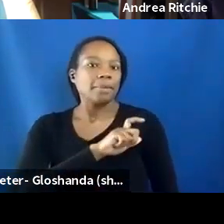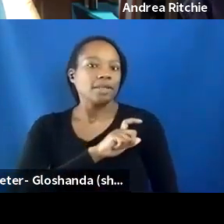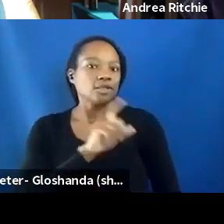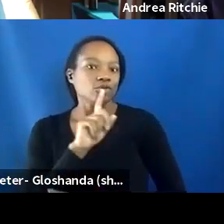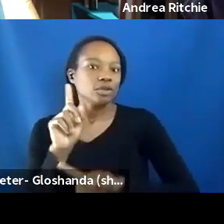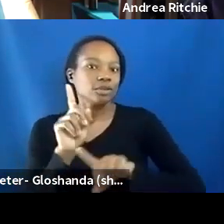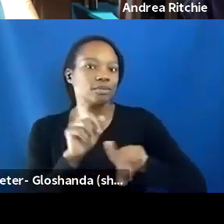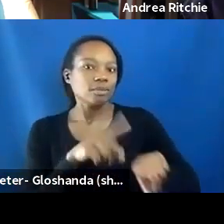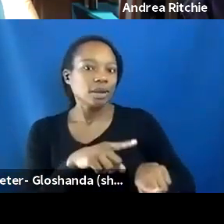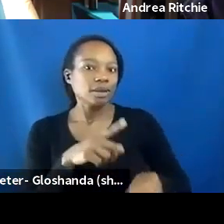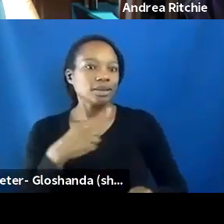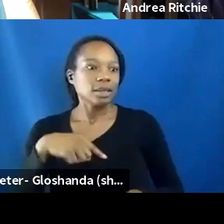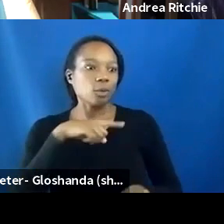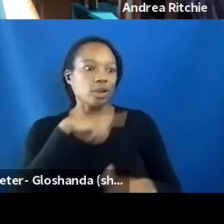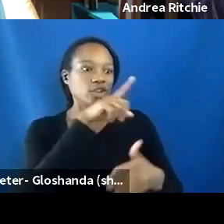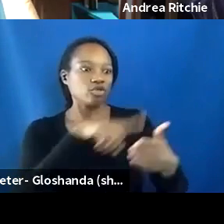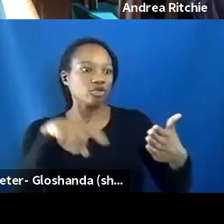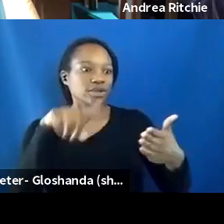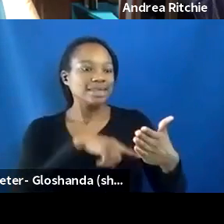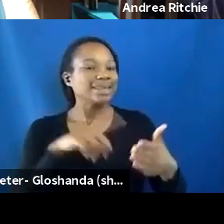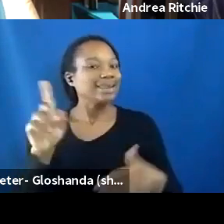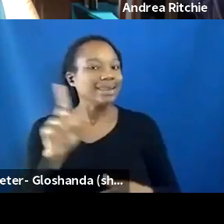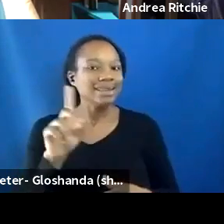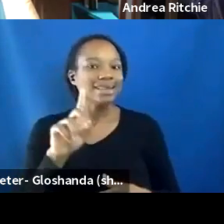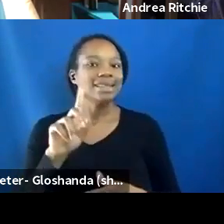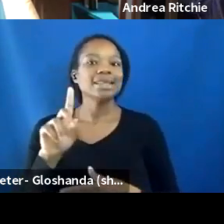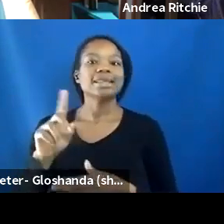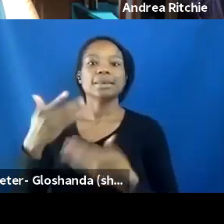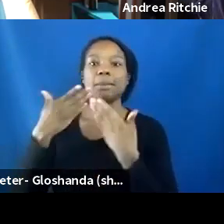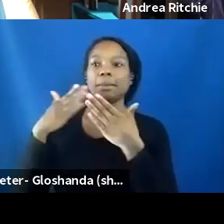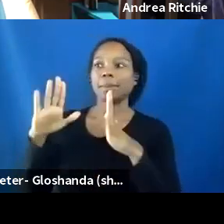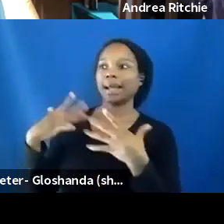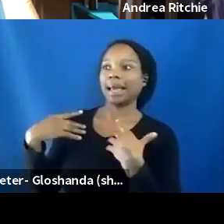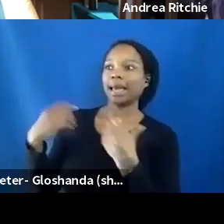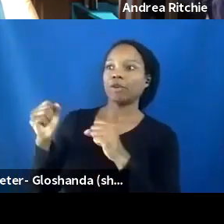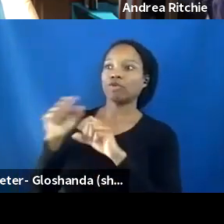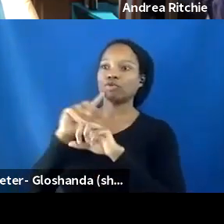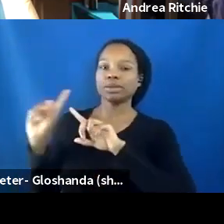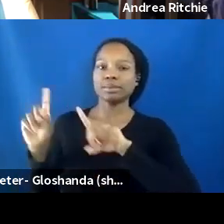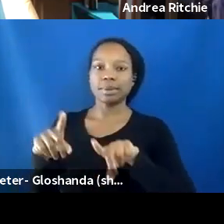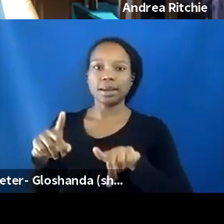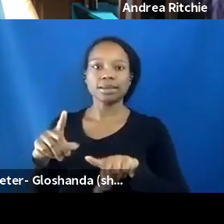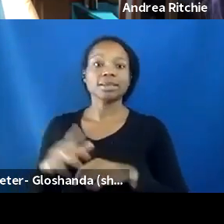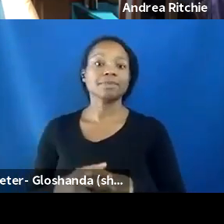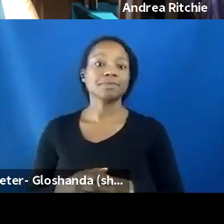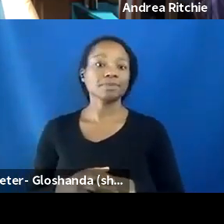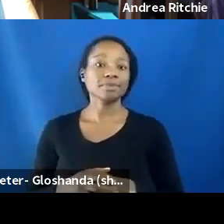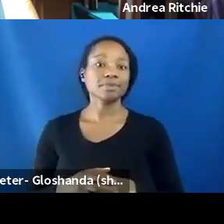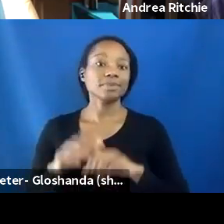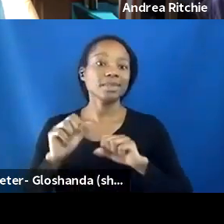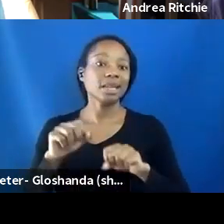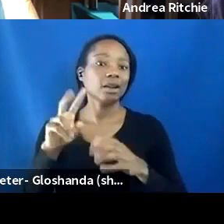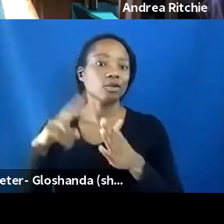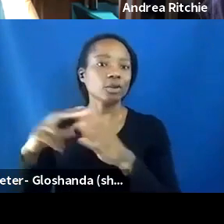without reading all the work of people like Cara Page, who I mentioned before, or other people,